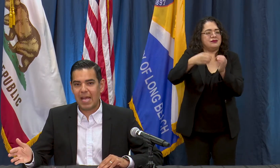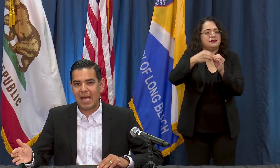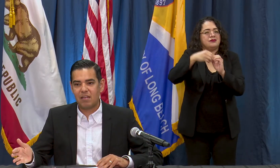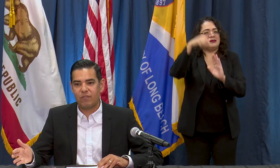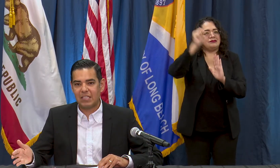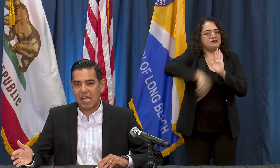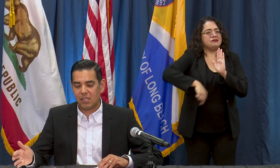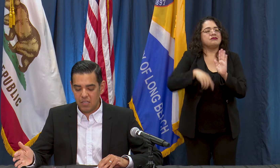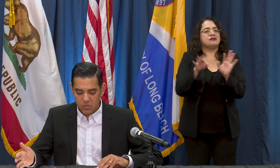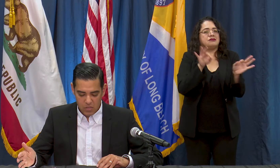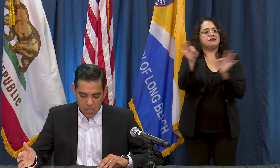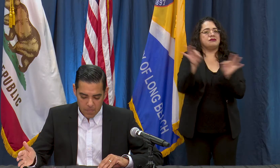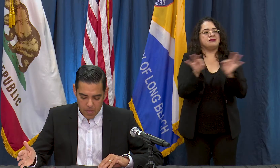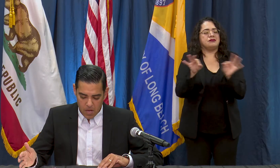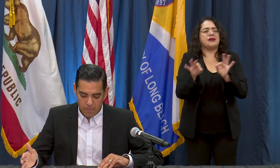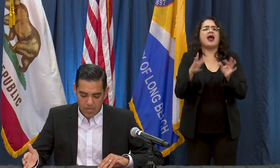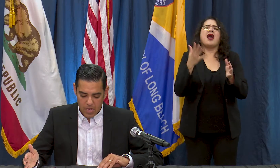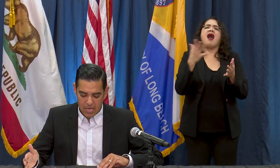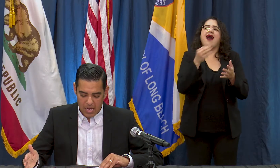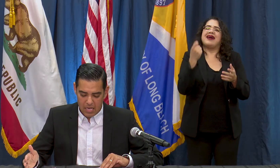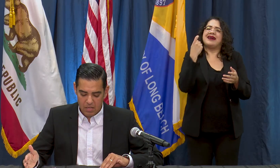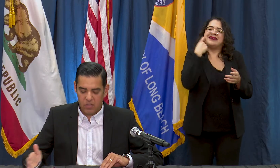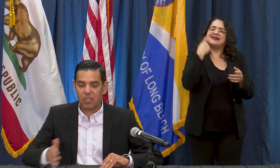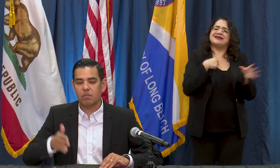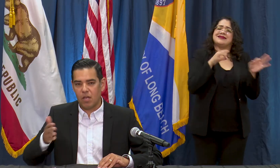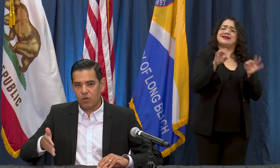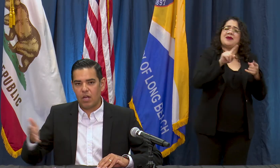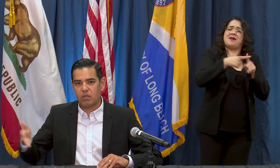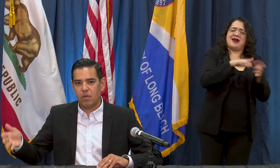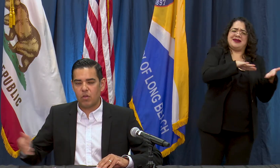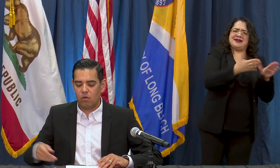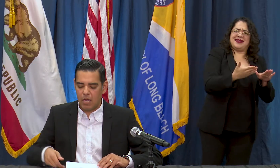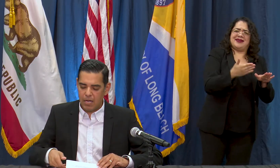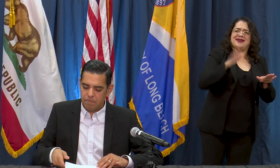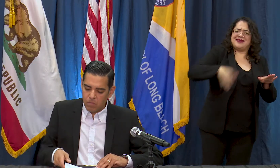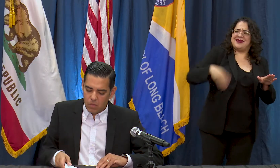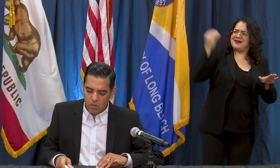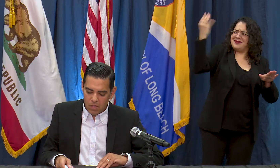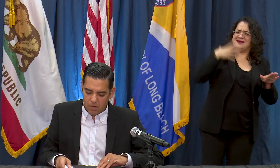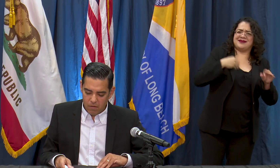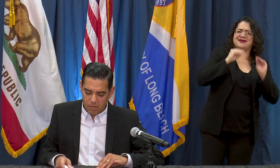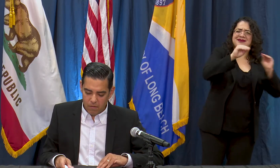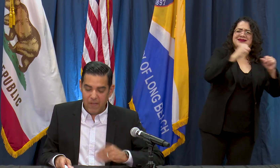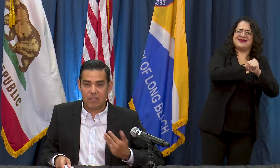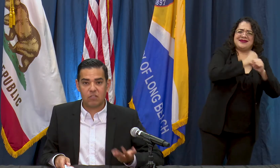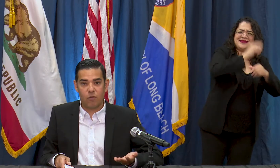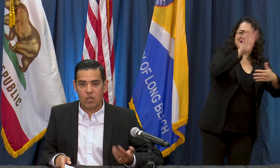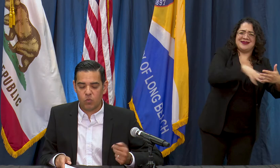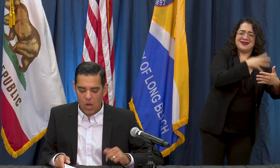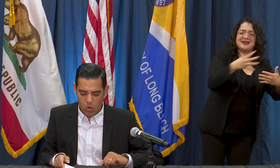had in fatalities and then some other facts as far as what